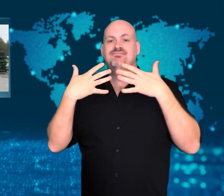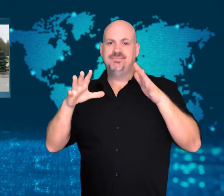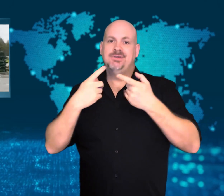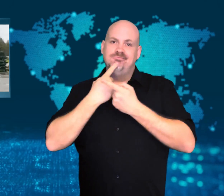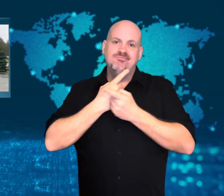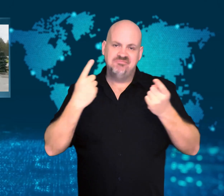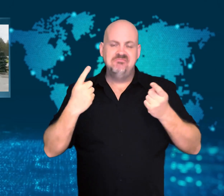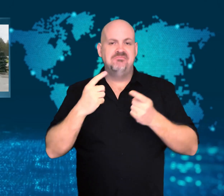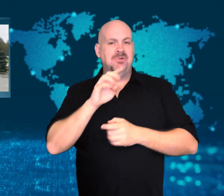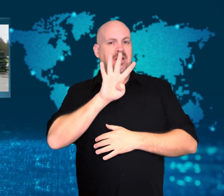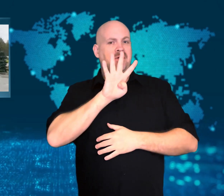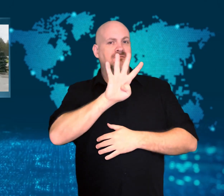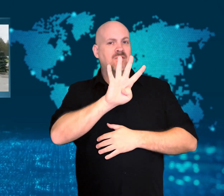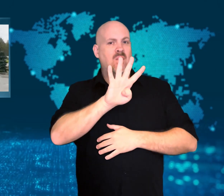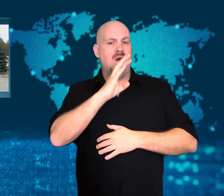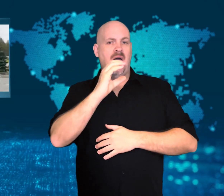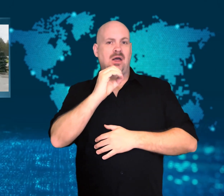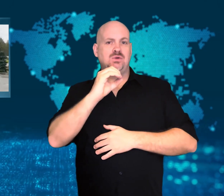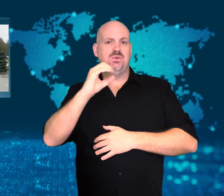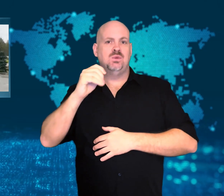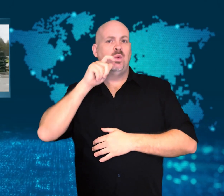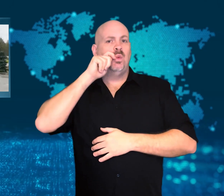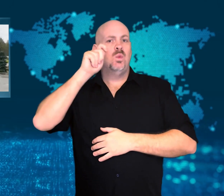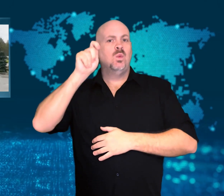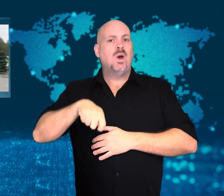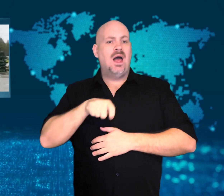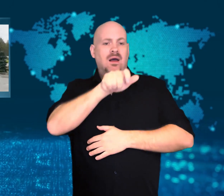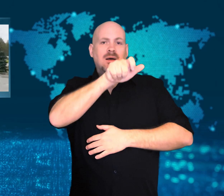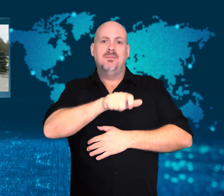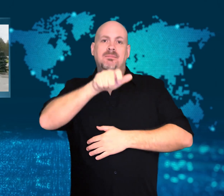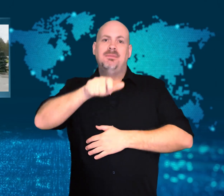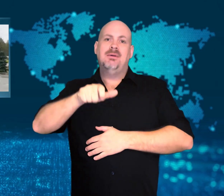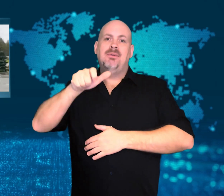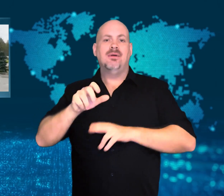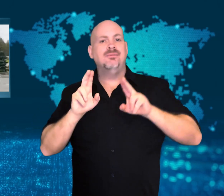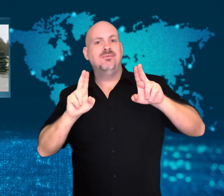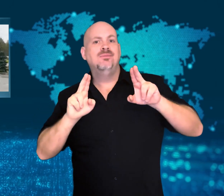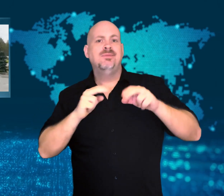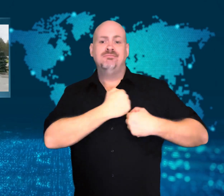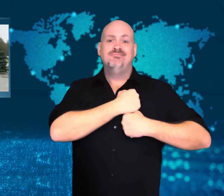but the number is probably much higher.